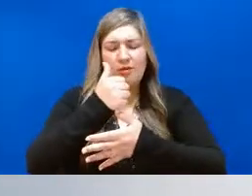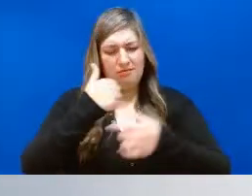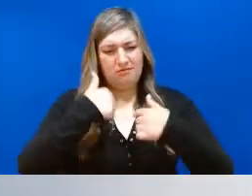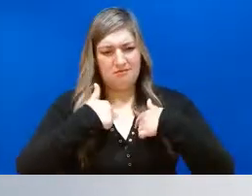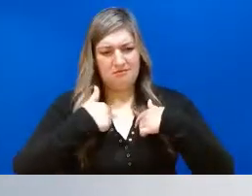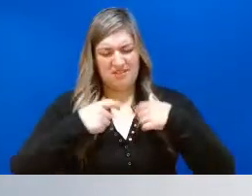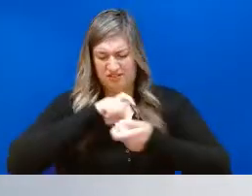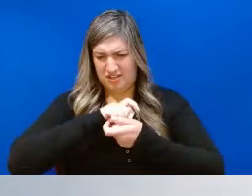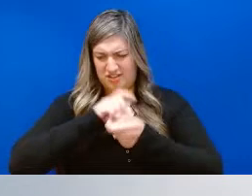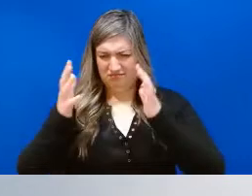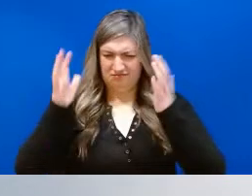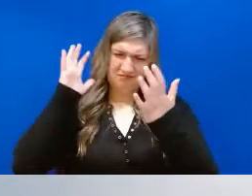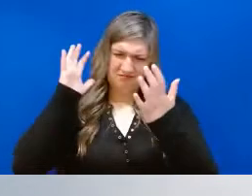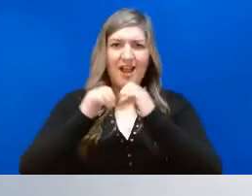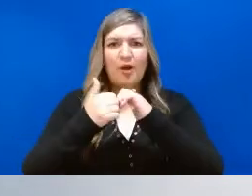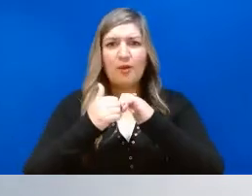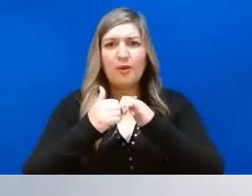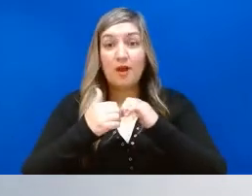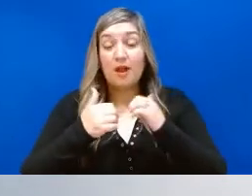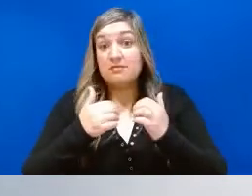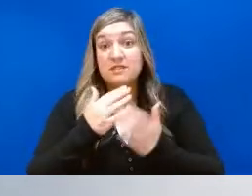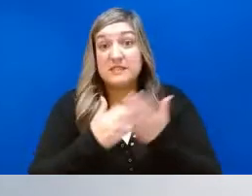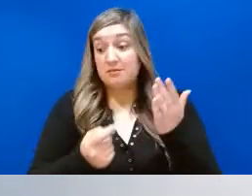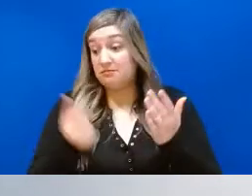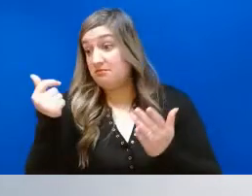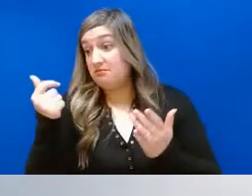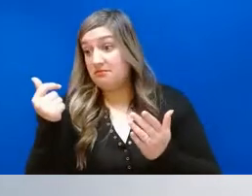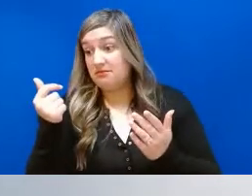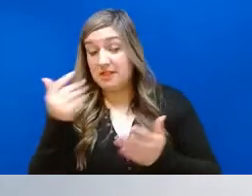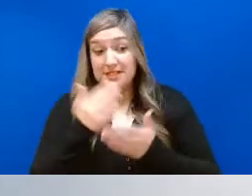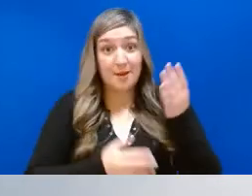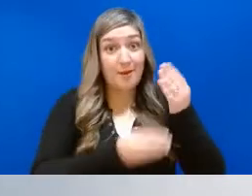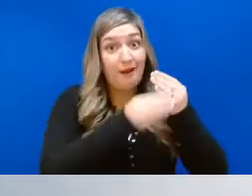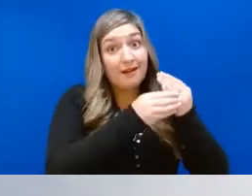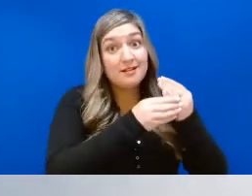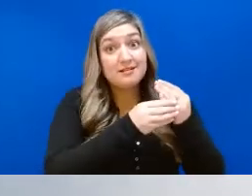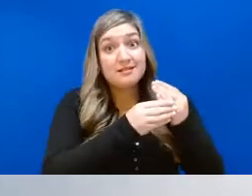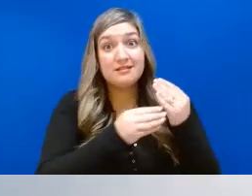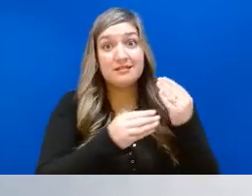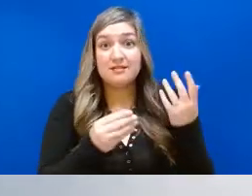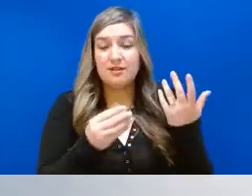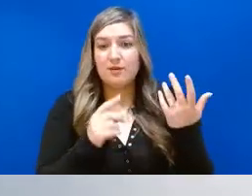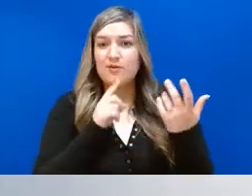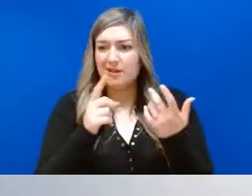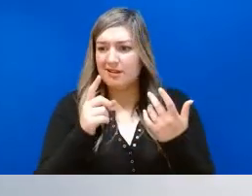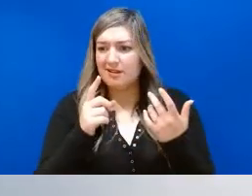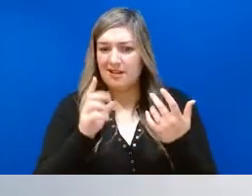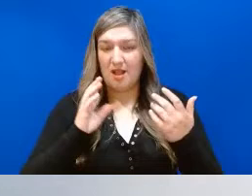What have you removed? What have you added? And have we all reevaluated our new reality